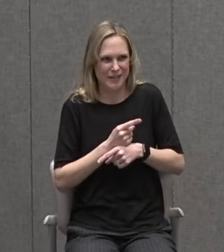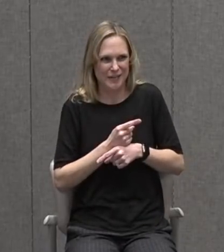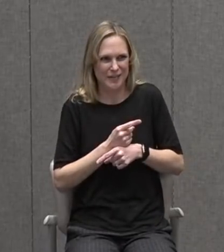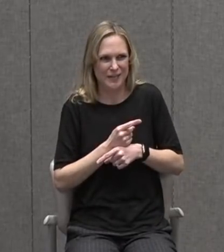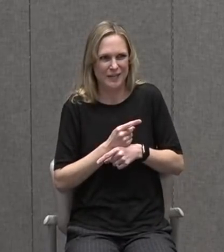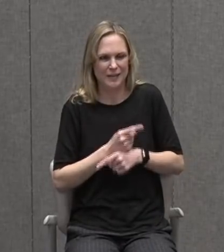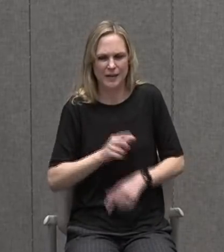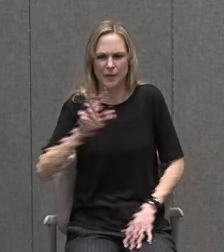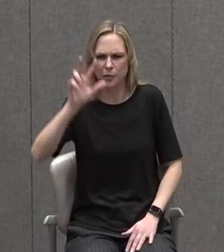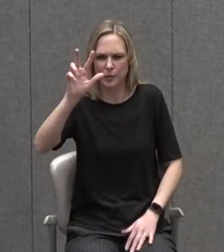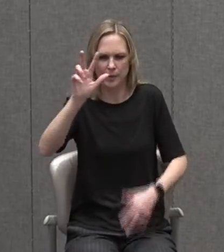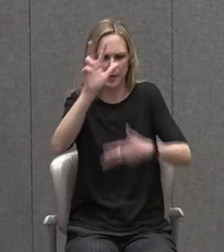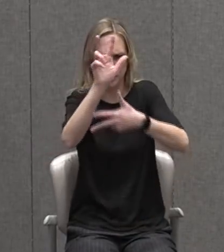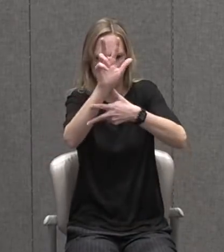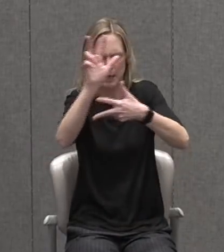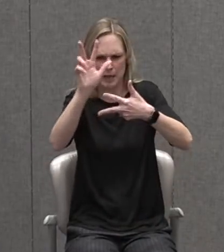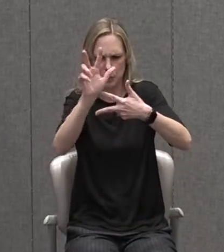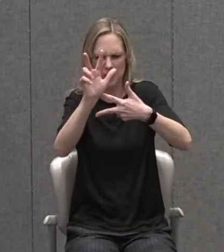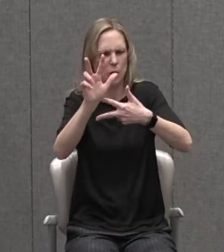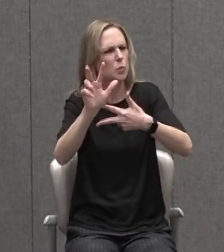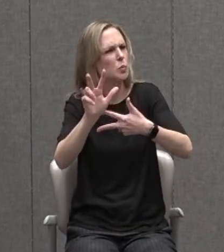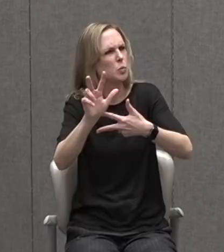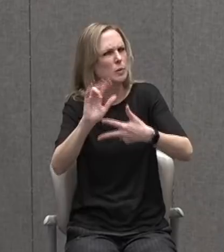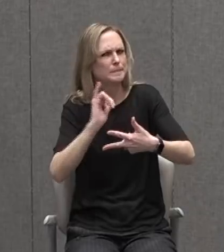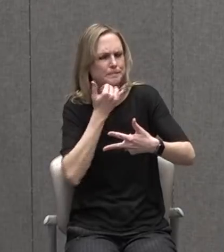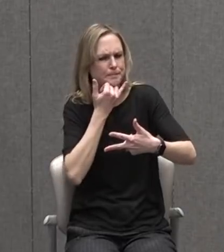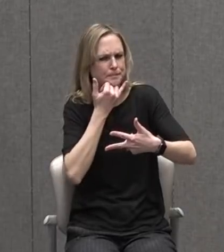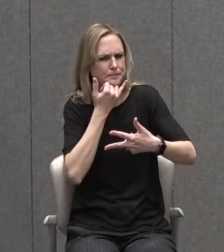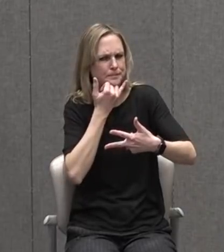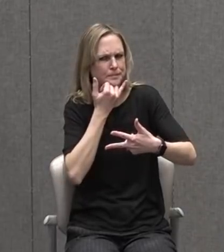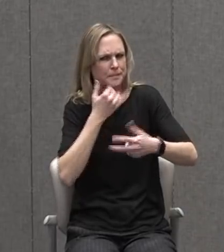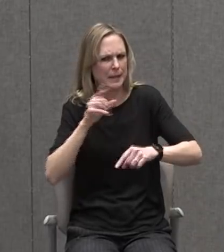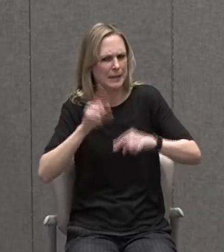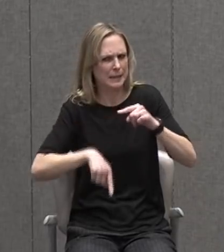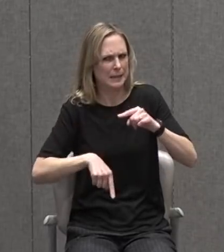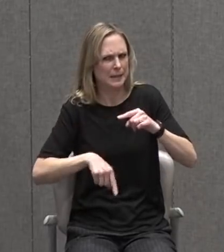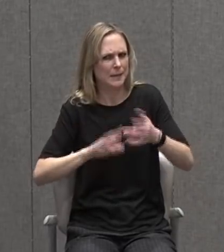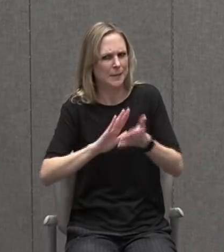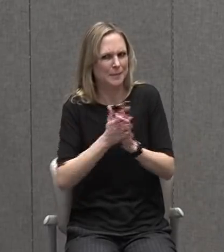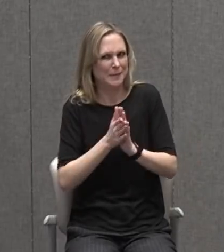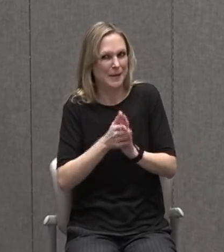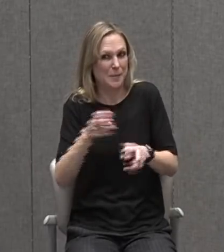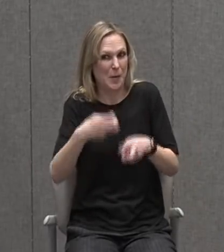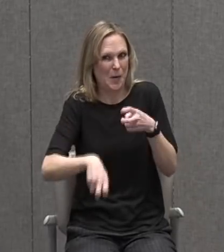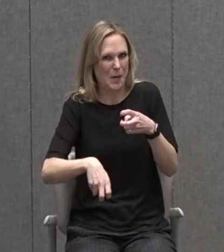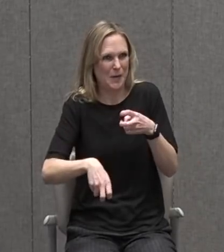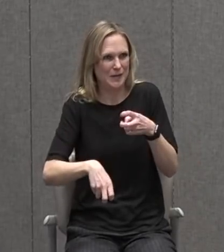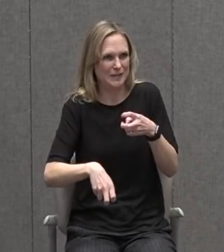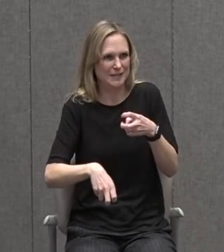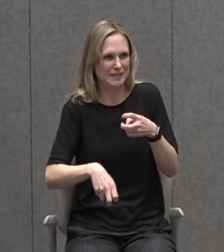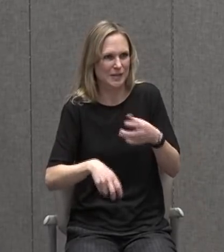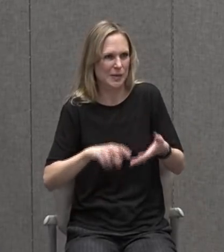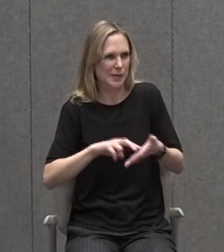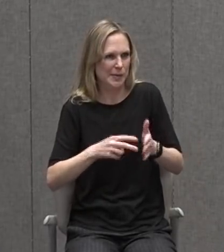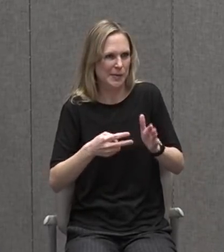See, this is where it gets tricky. So if that's the case, I can't have three here,